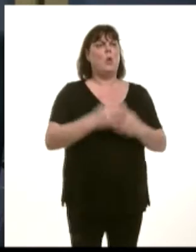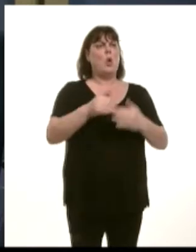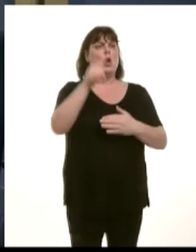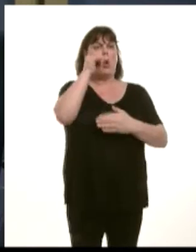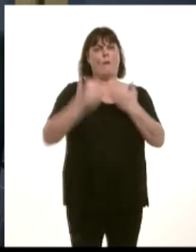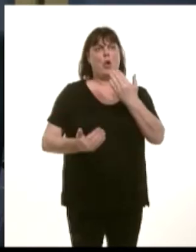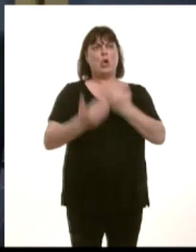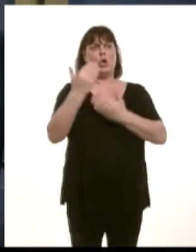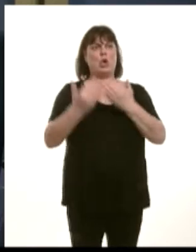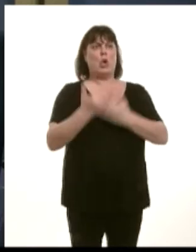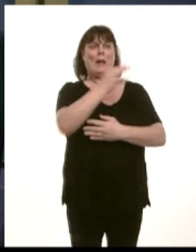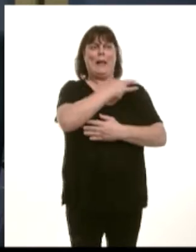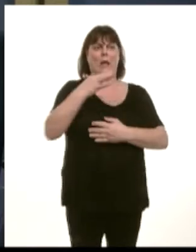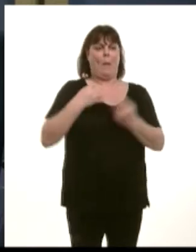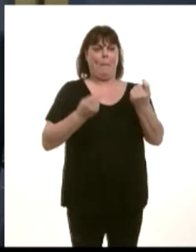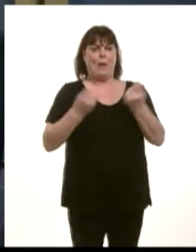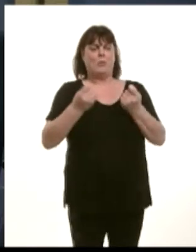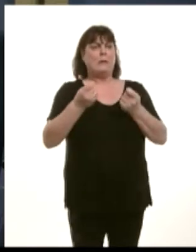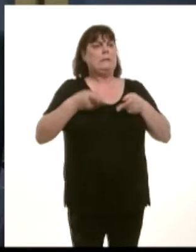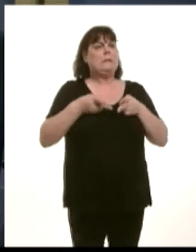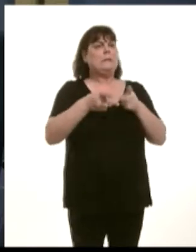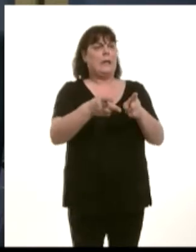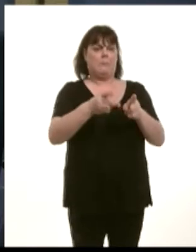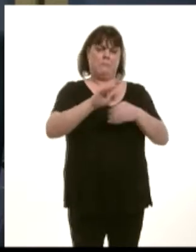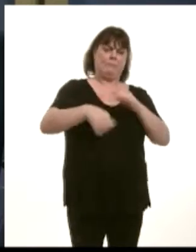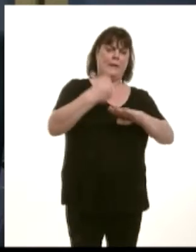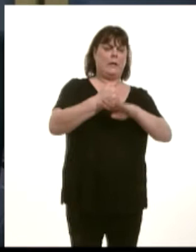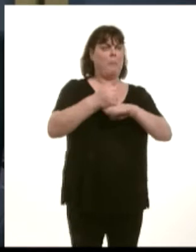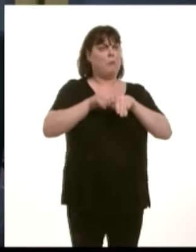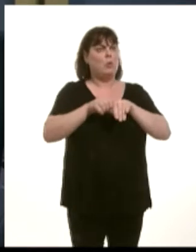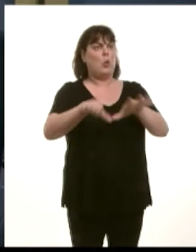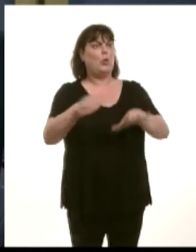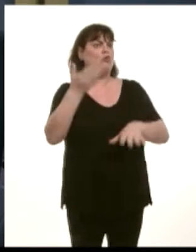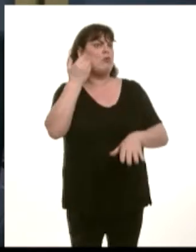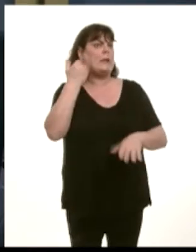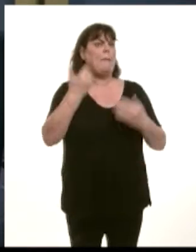clinical information management scheme, which will help to improve, I think, some unscheduled